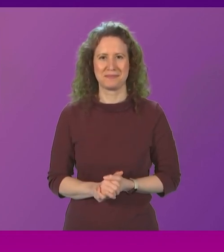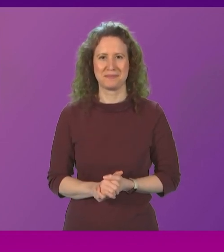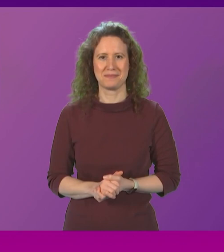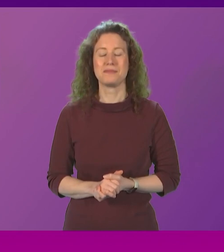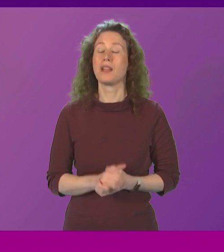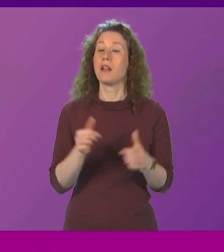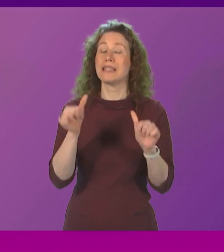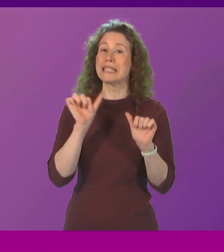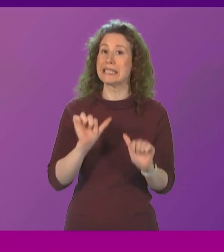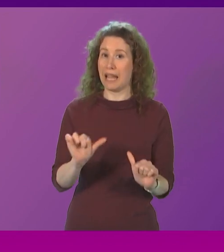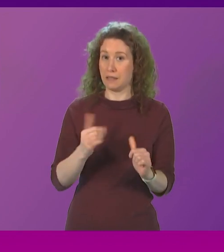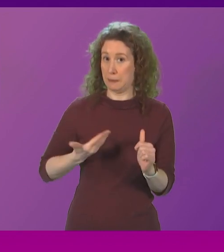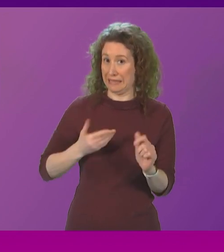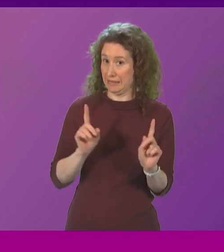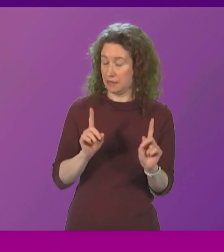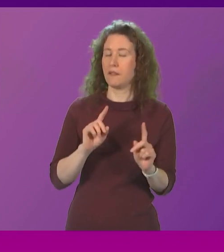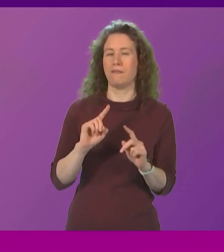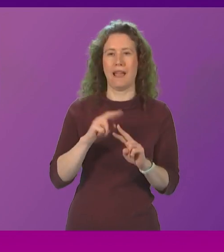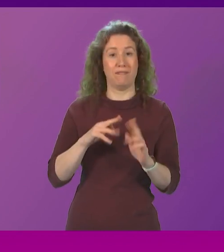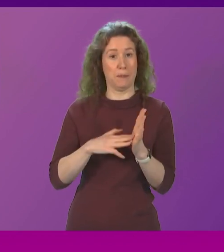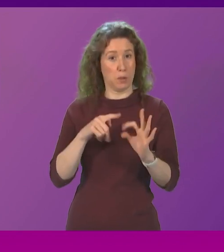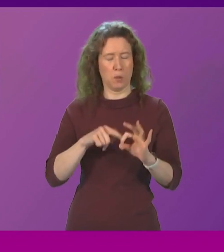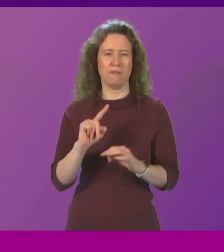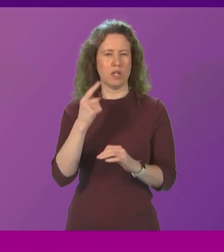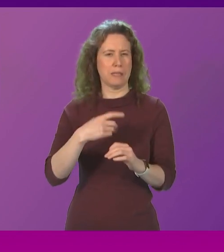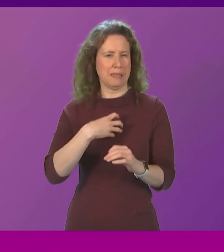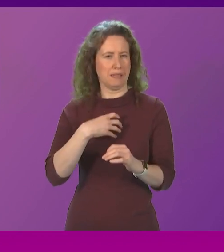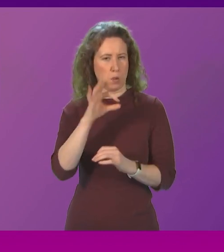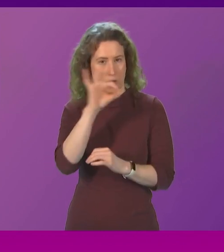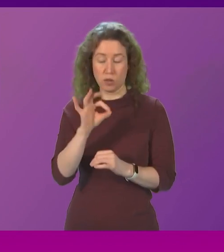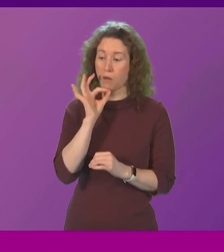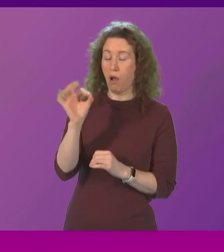The next item of business is First Minister’s question time. I call Douglas Ross.